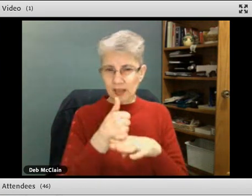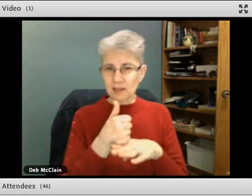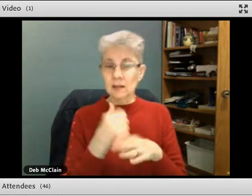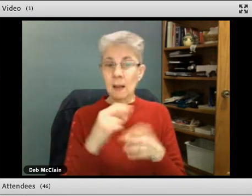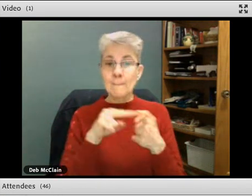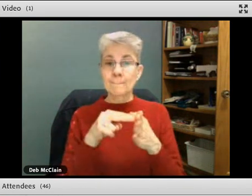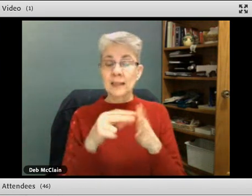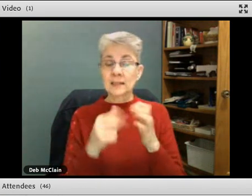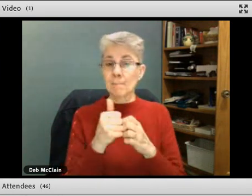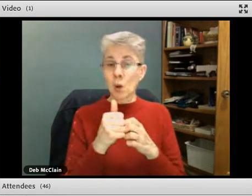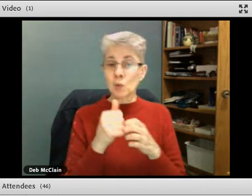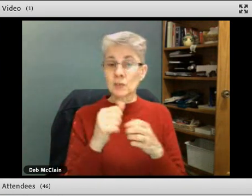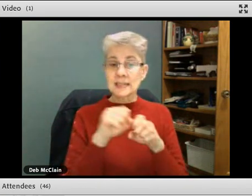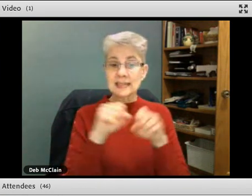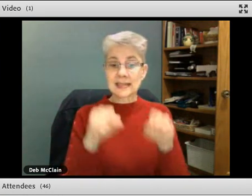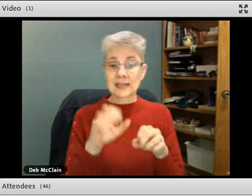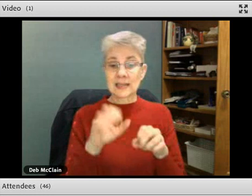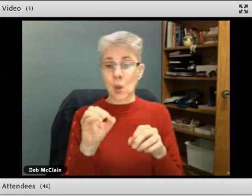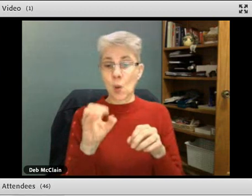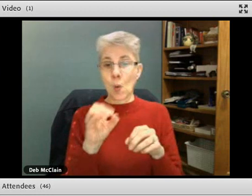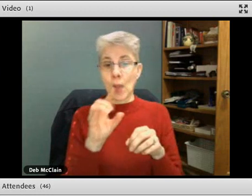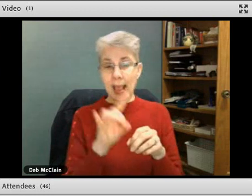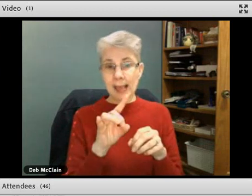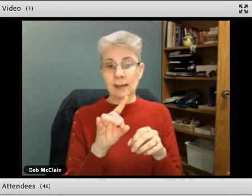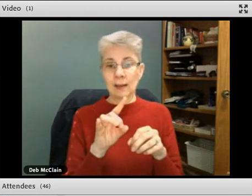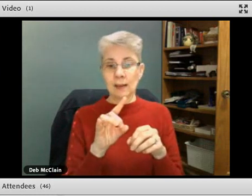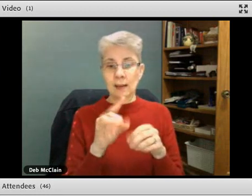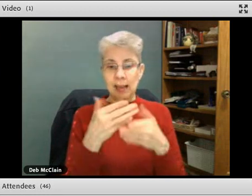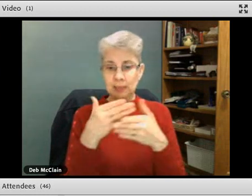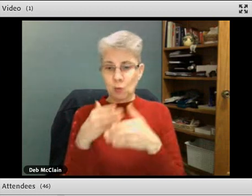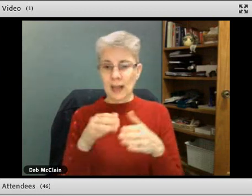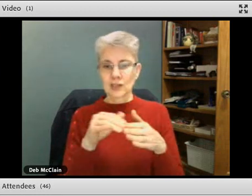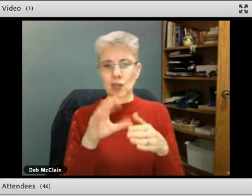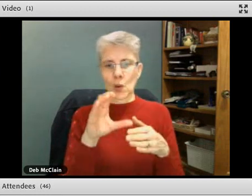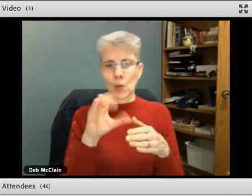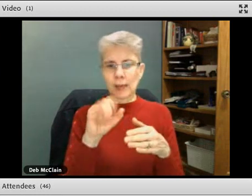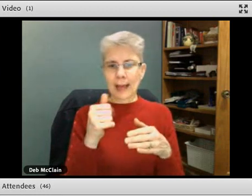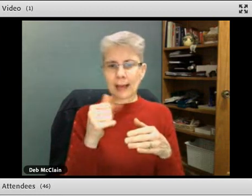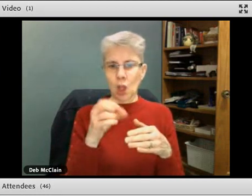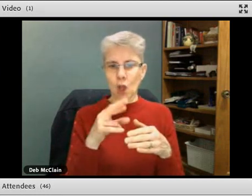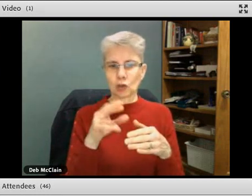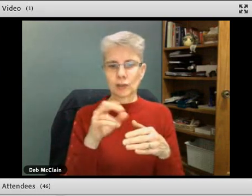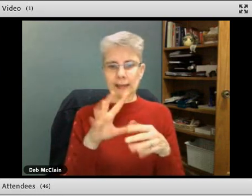so that the cataloger can enter the data with some prompts